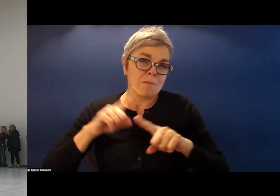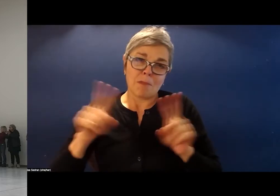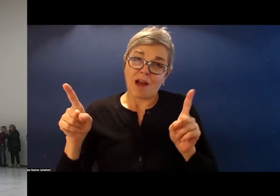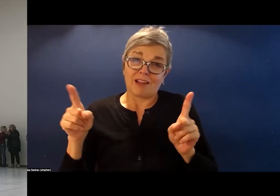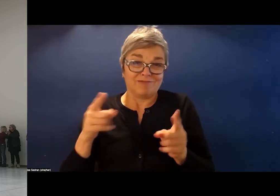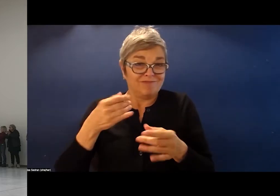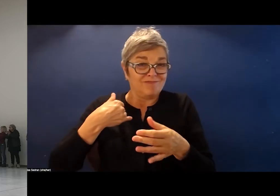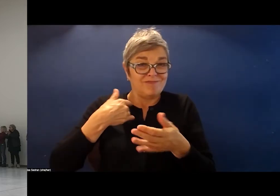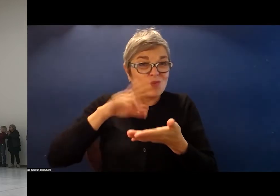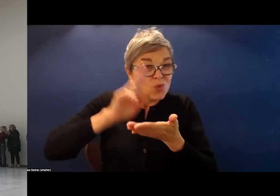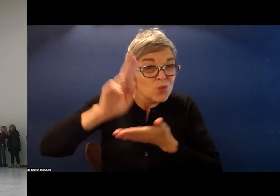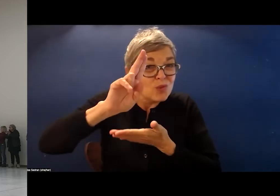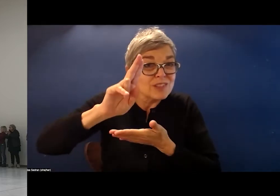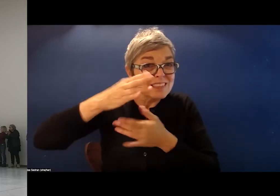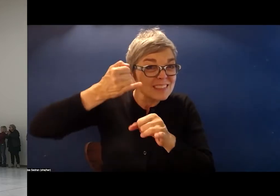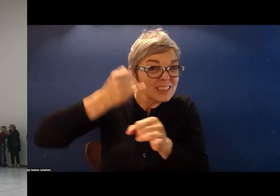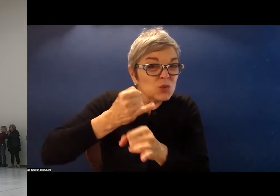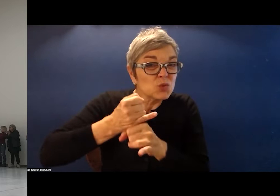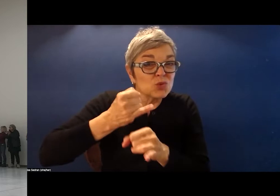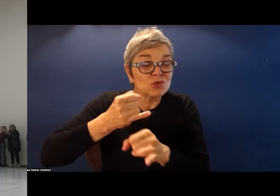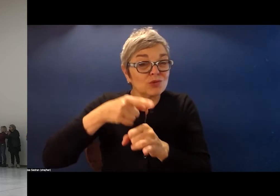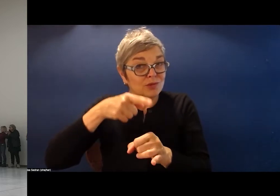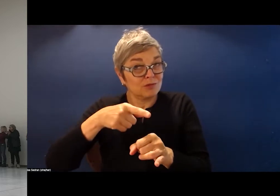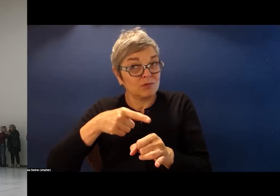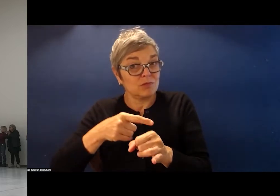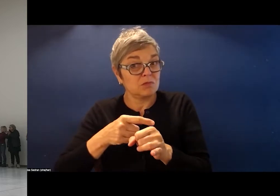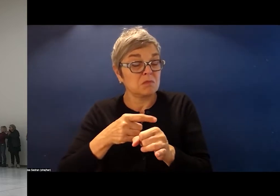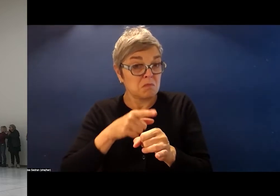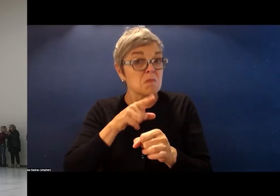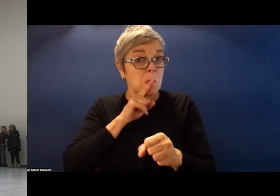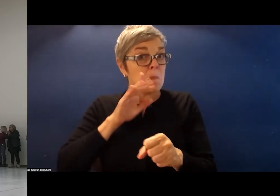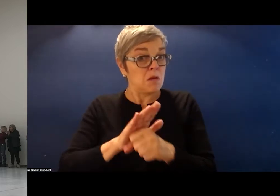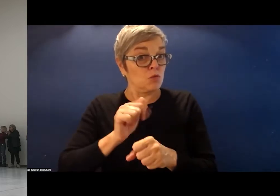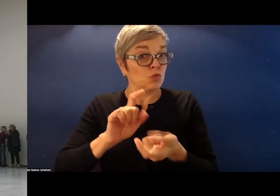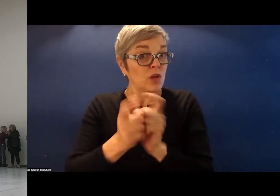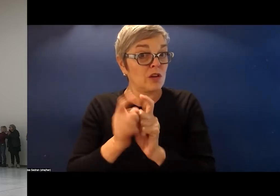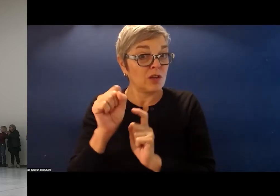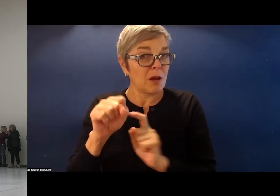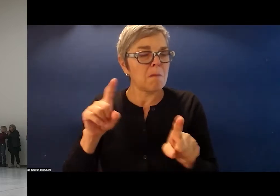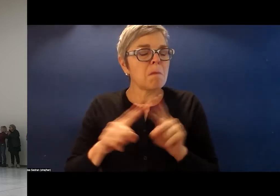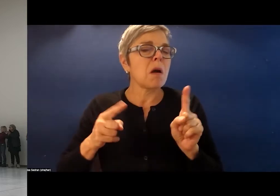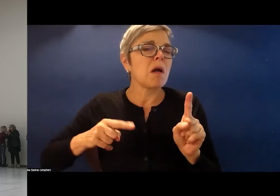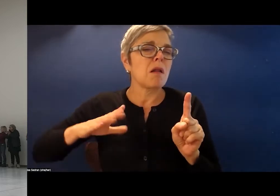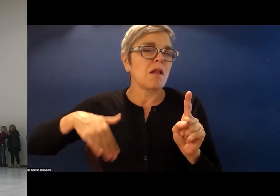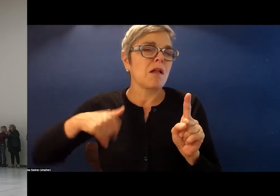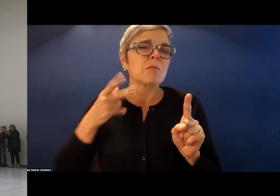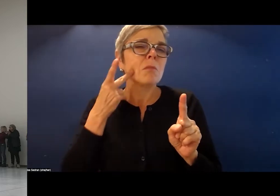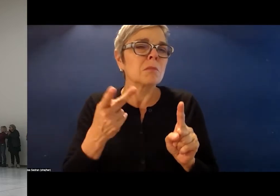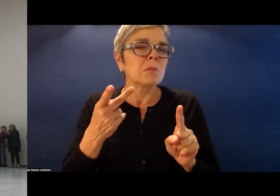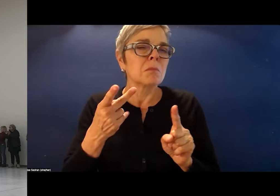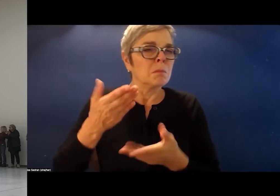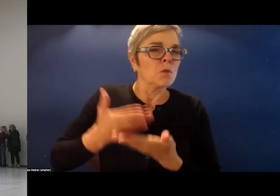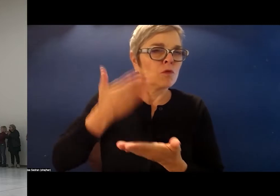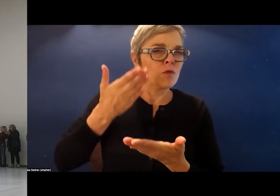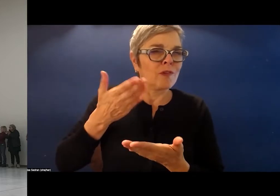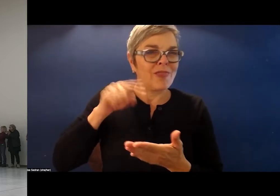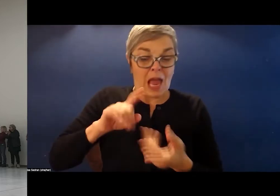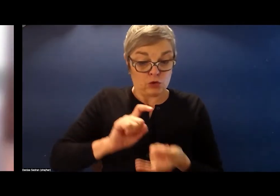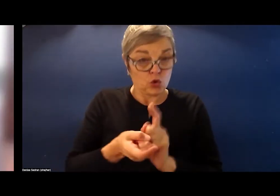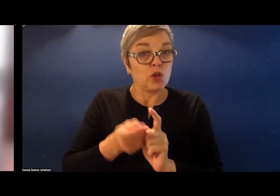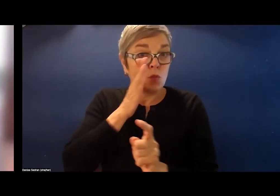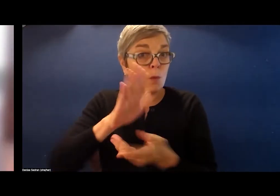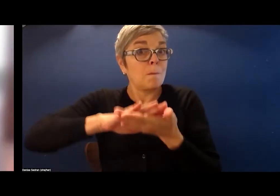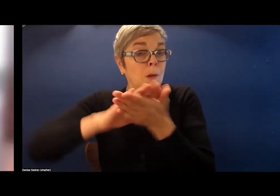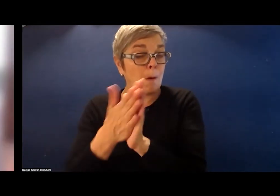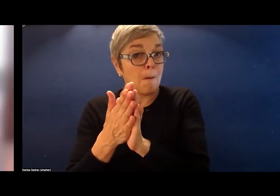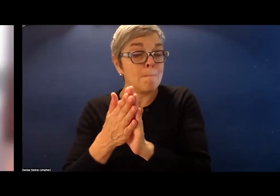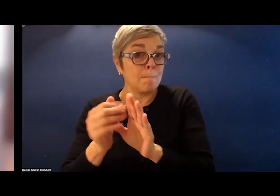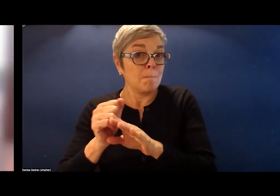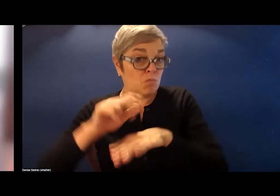institutions that are really, really committed to that change can become the norm or the model.